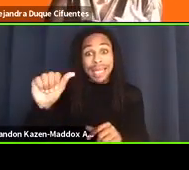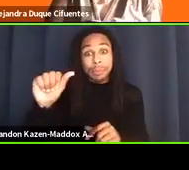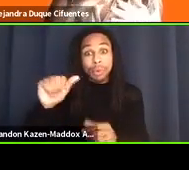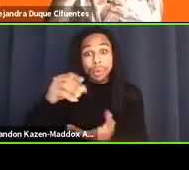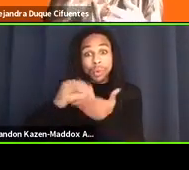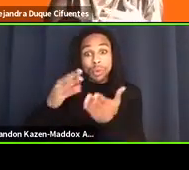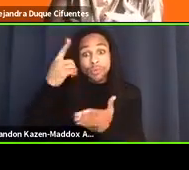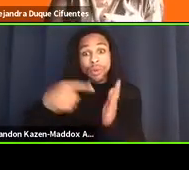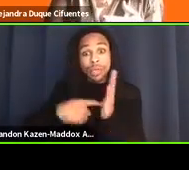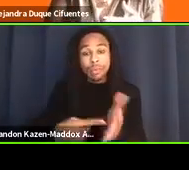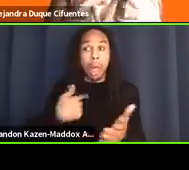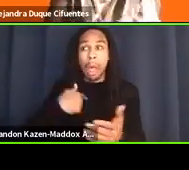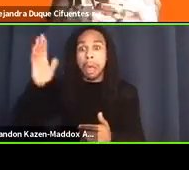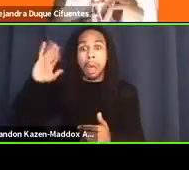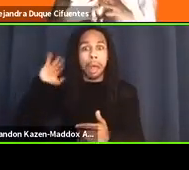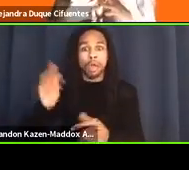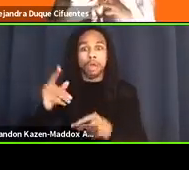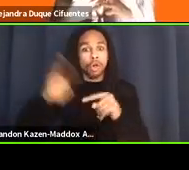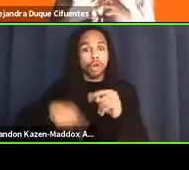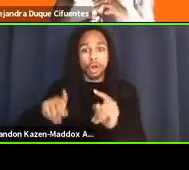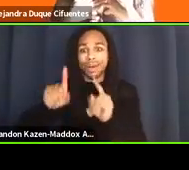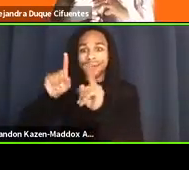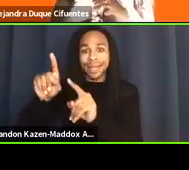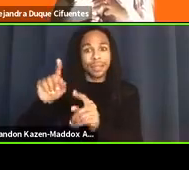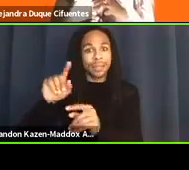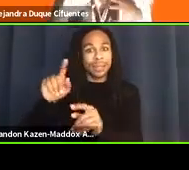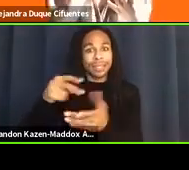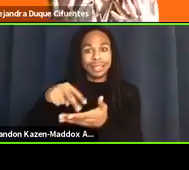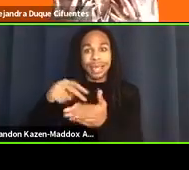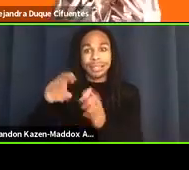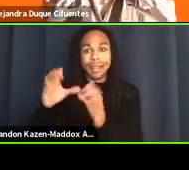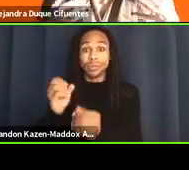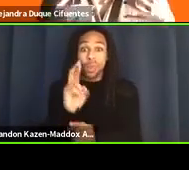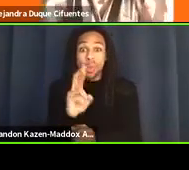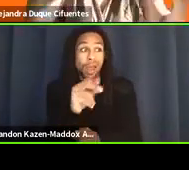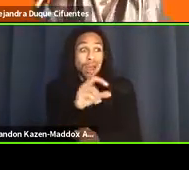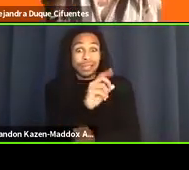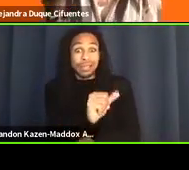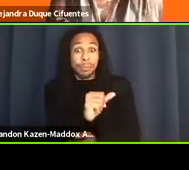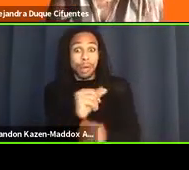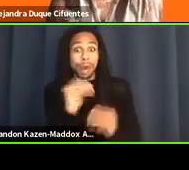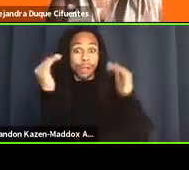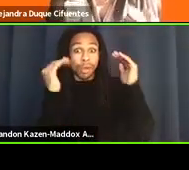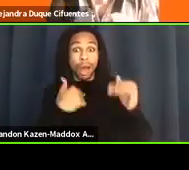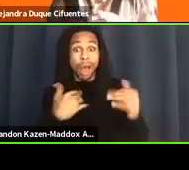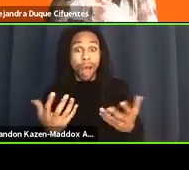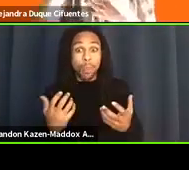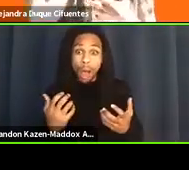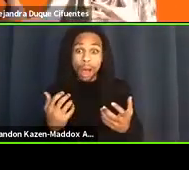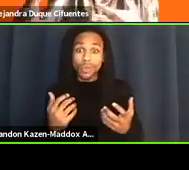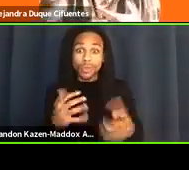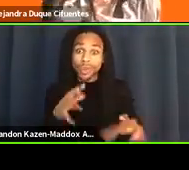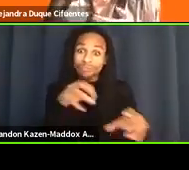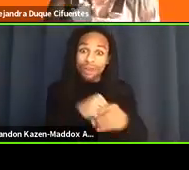navigating the social distancing measures. It has created the opportunity where,